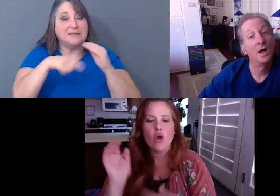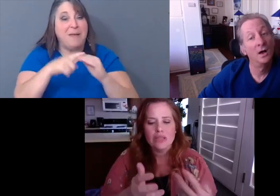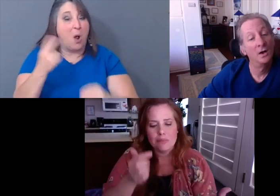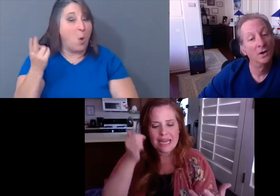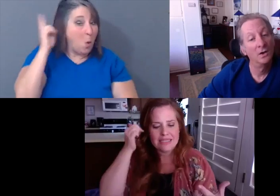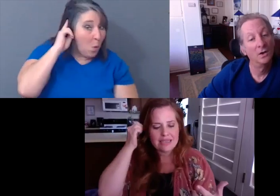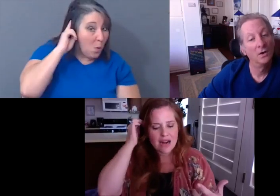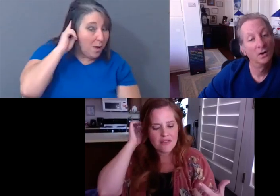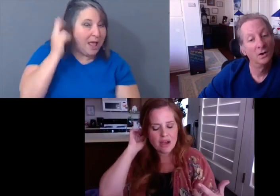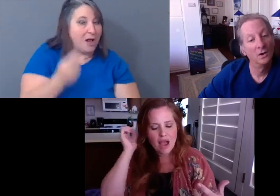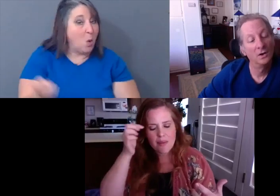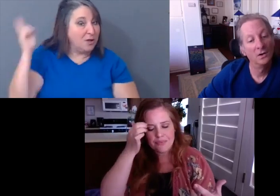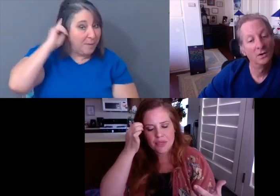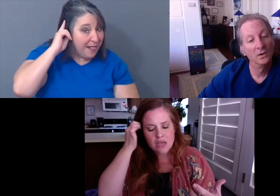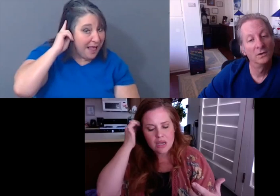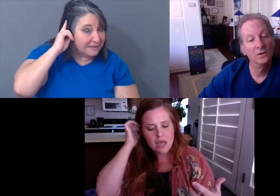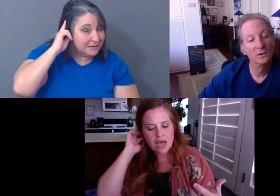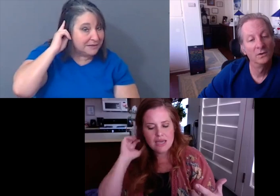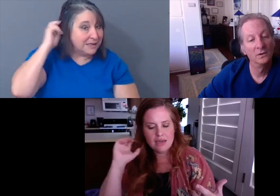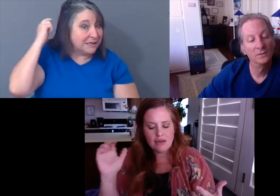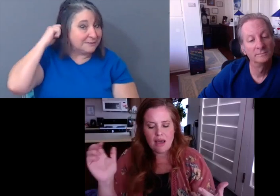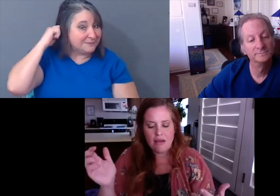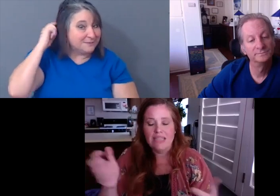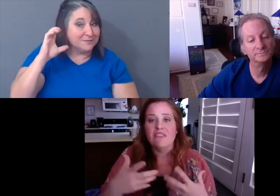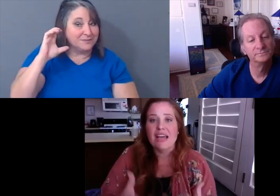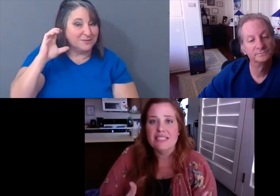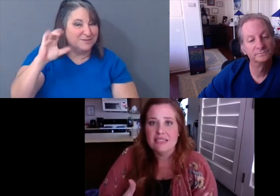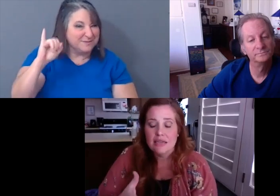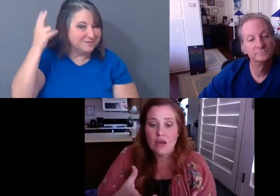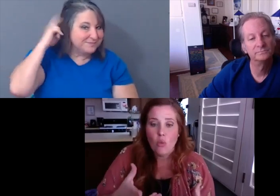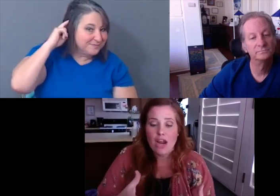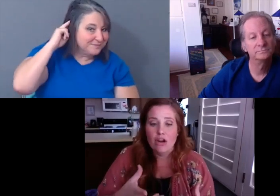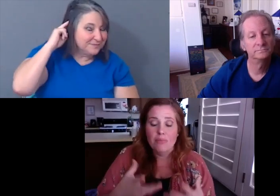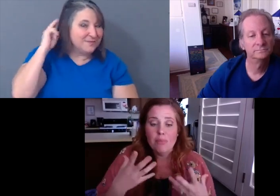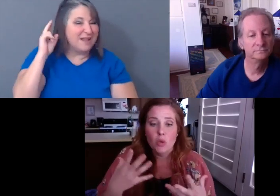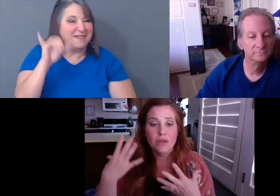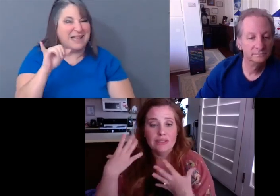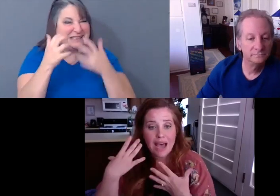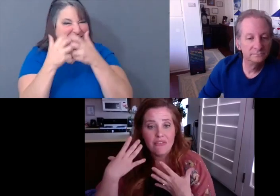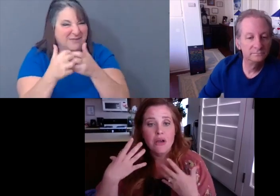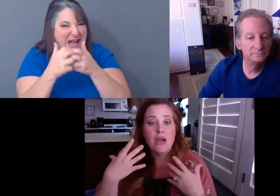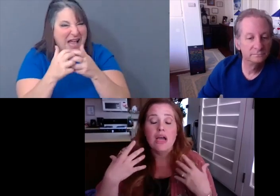And cochlear implants, it's kind of a... A device where people who are deaf,